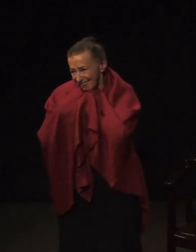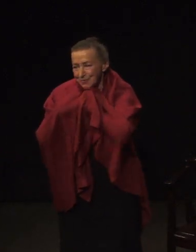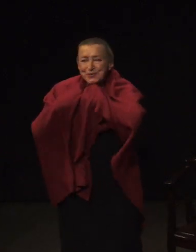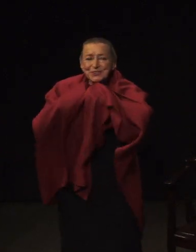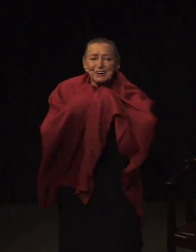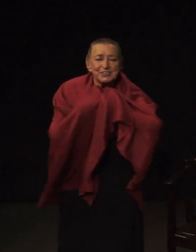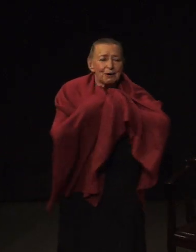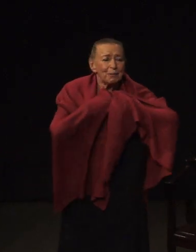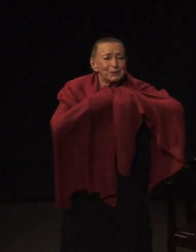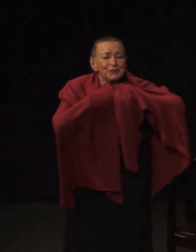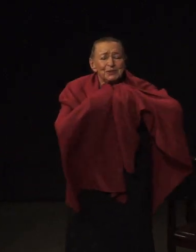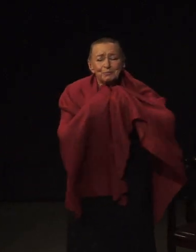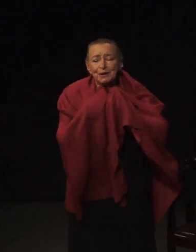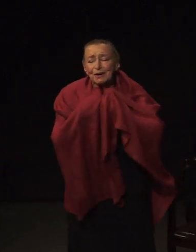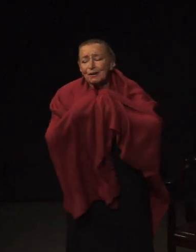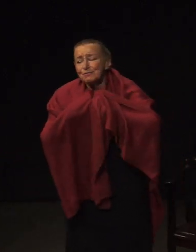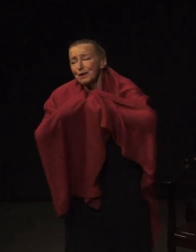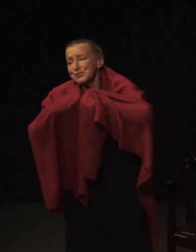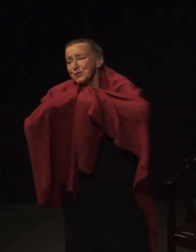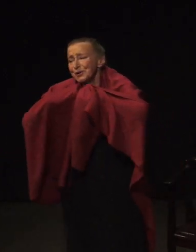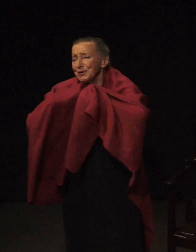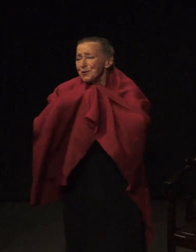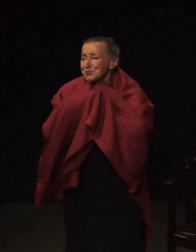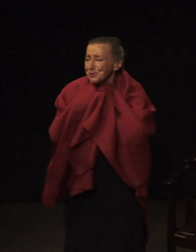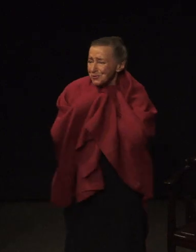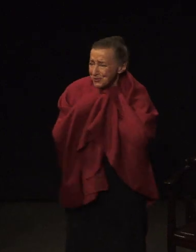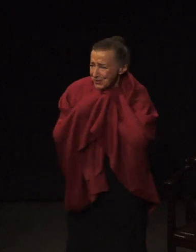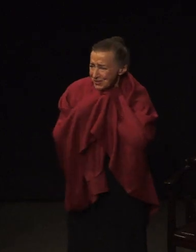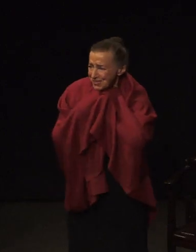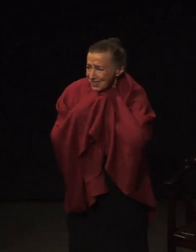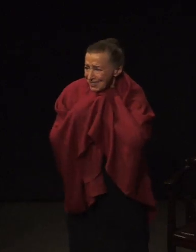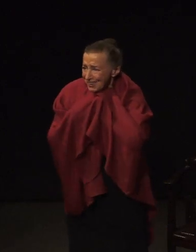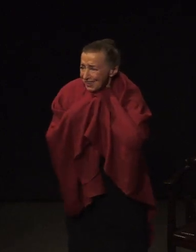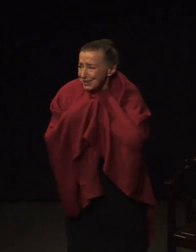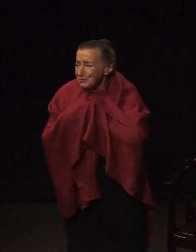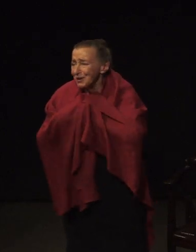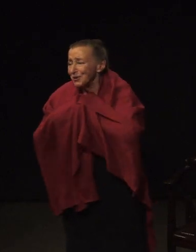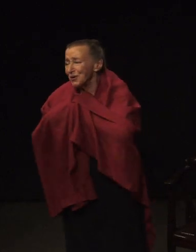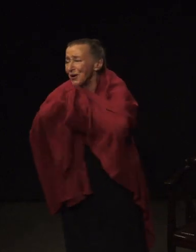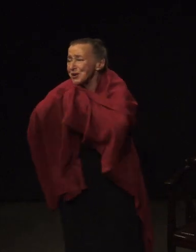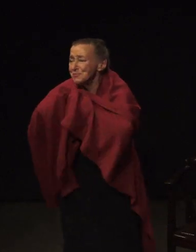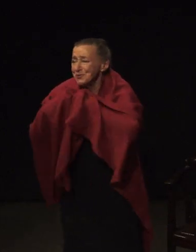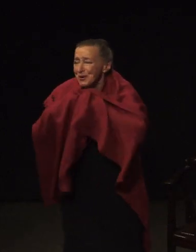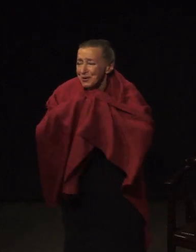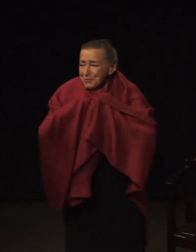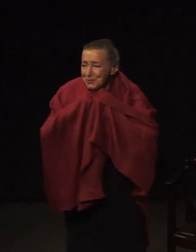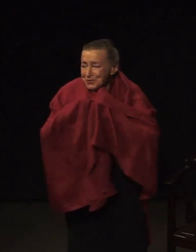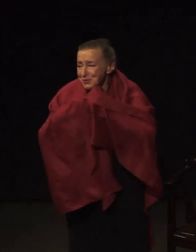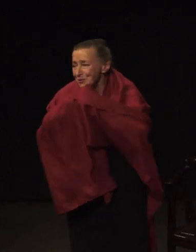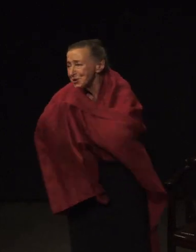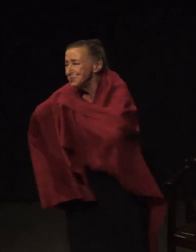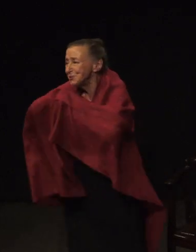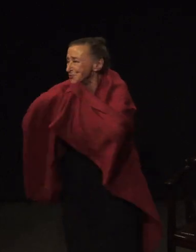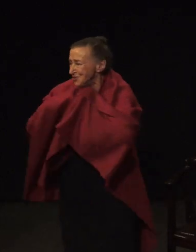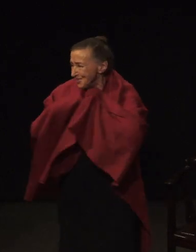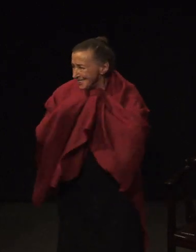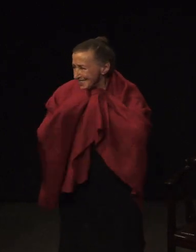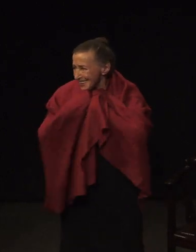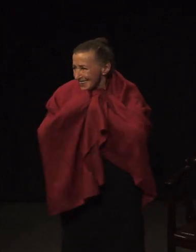You see, today I'd meant to bring my life to closure. But if you love me, how can you leave, my treasure?